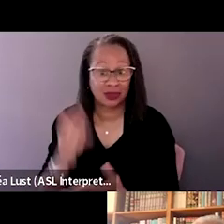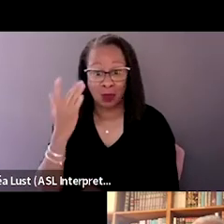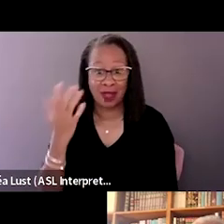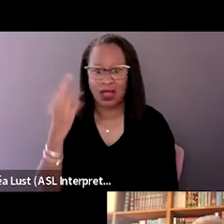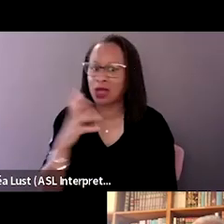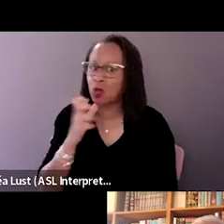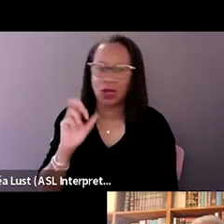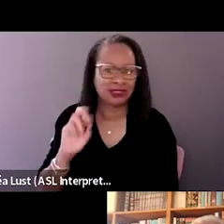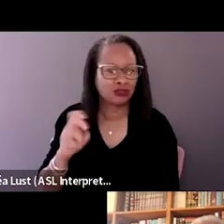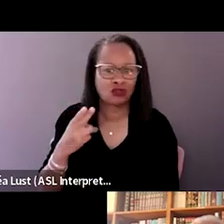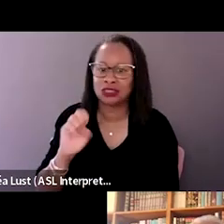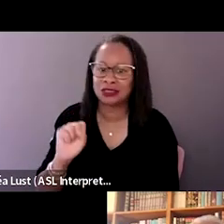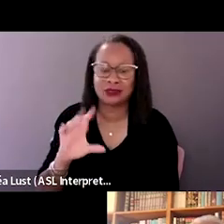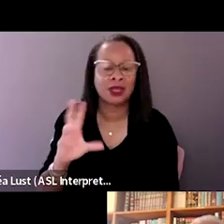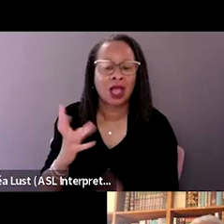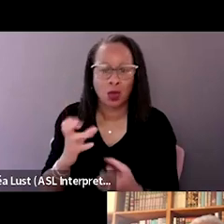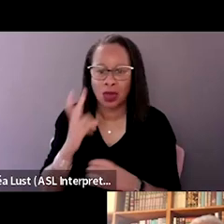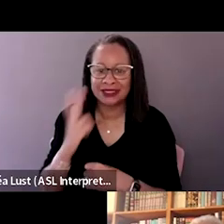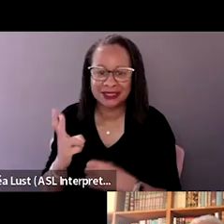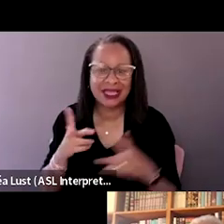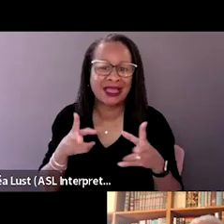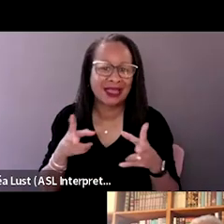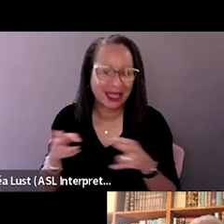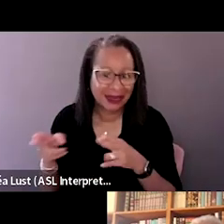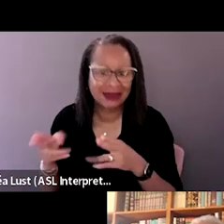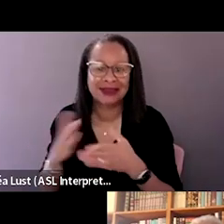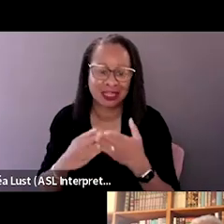I want to see an edited seconds at least 10,